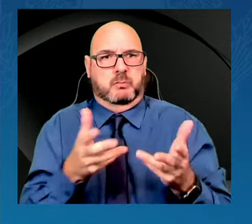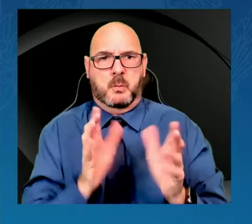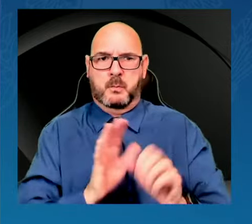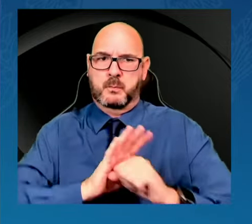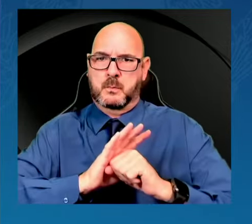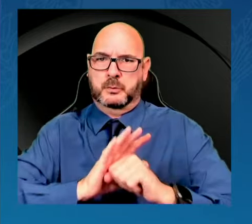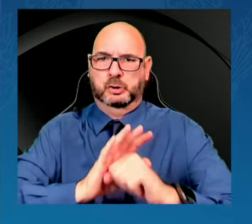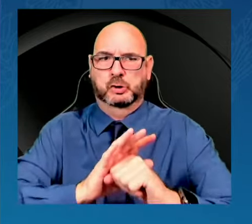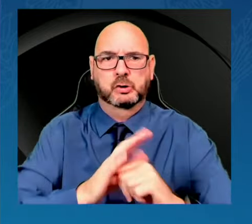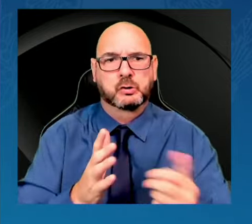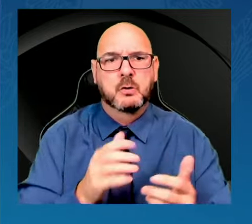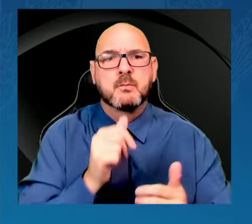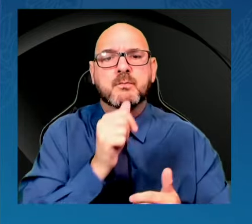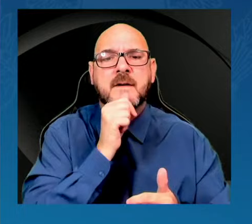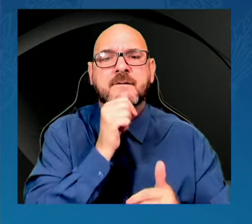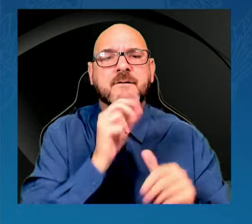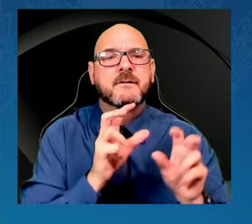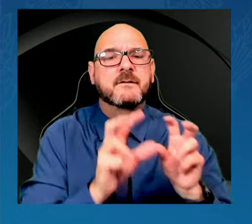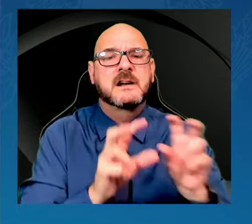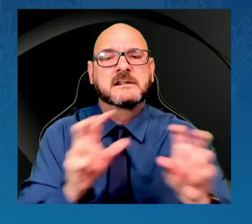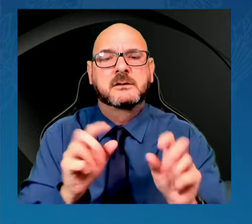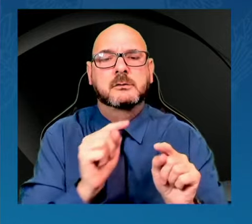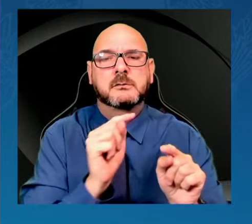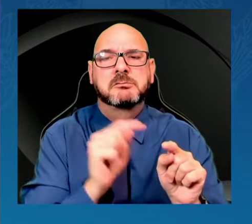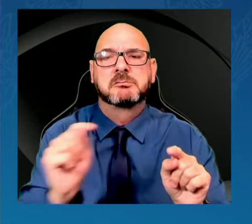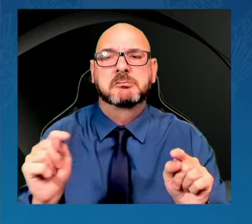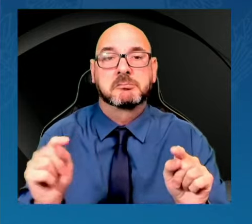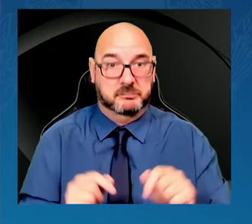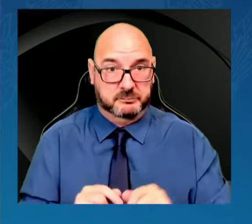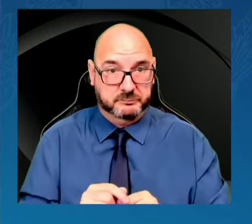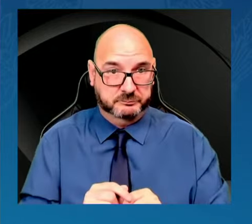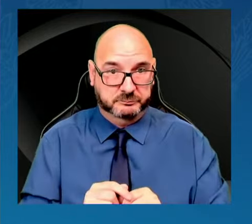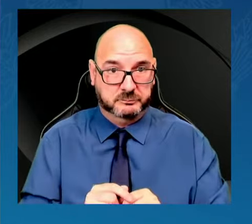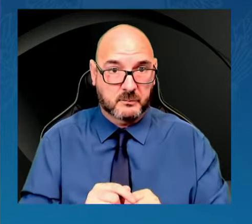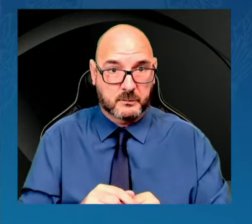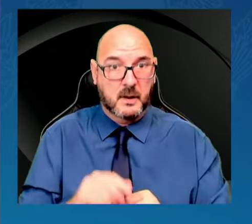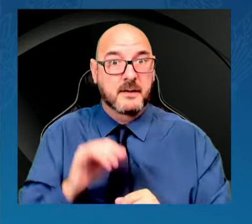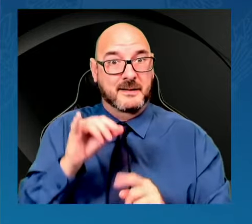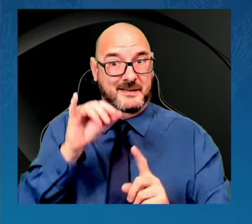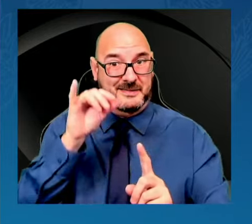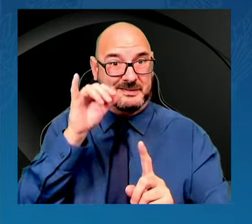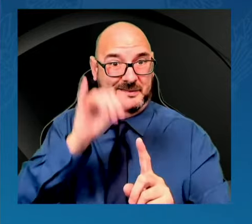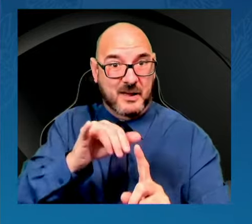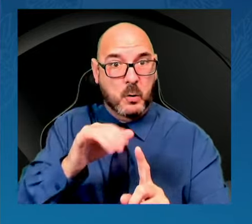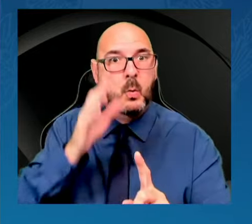that will then incrementally and, actually, exponentially grow that number --